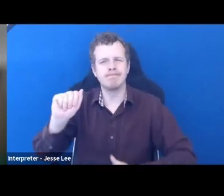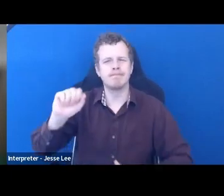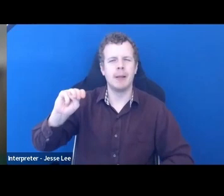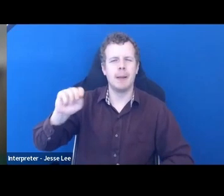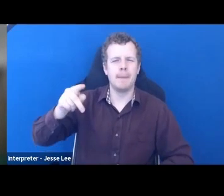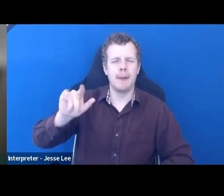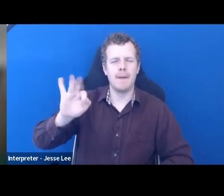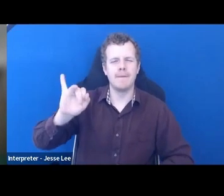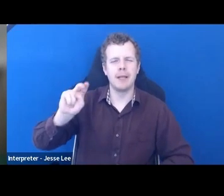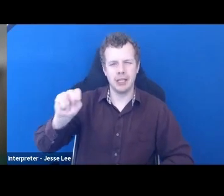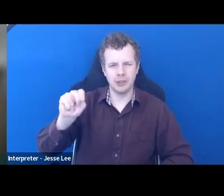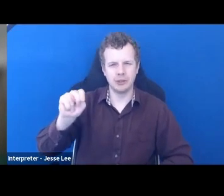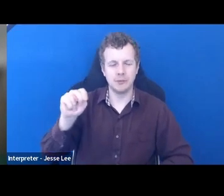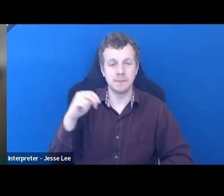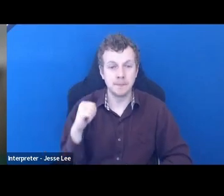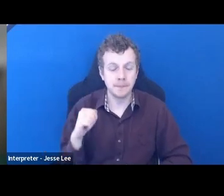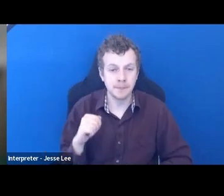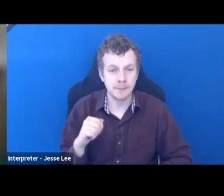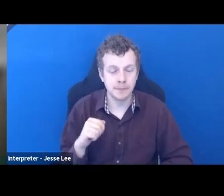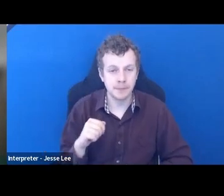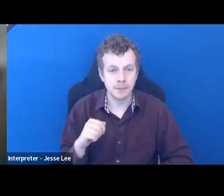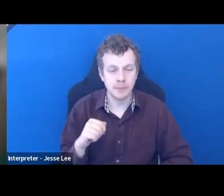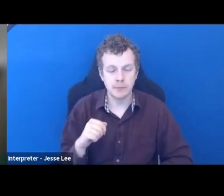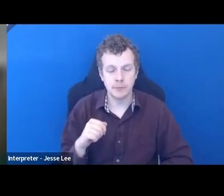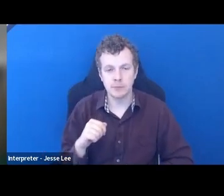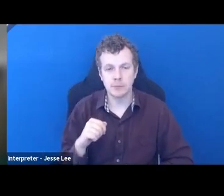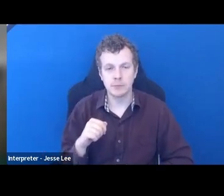Another one, so a sub theme of listening and learning.